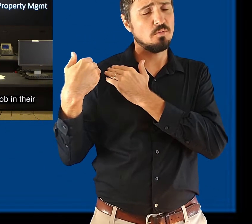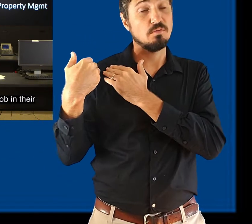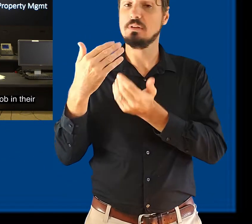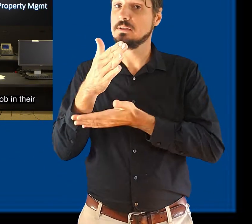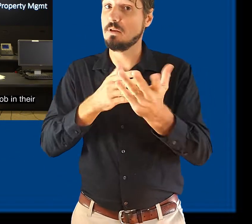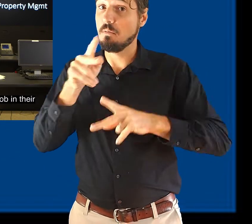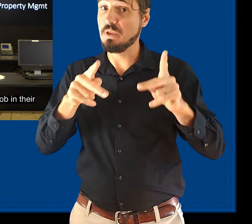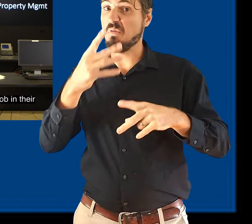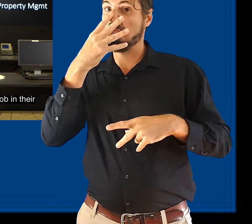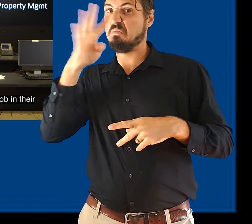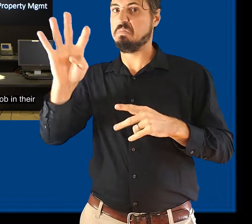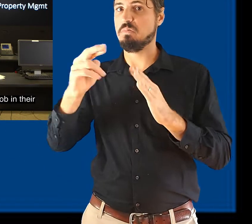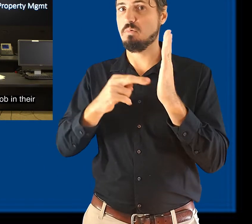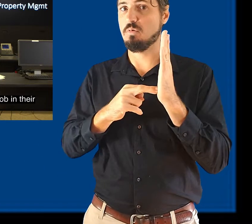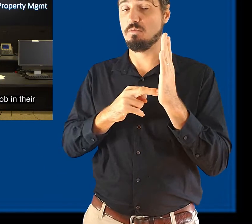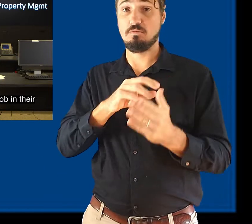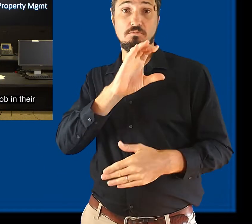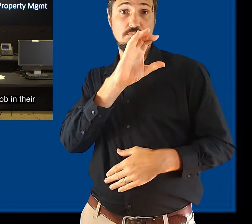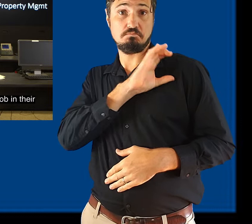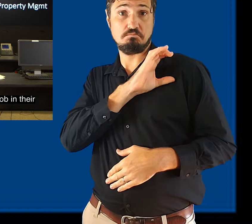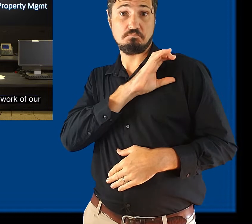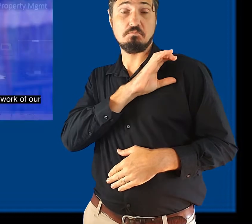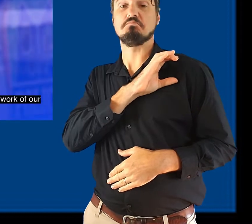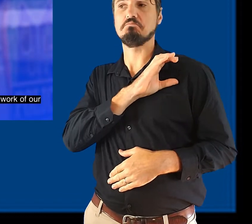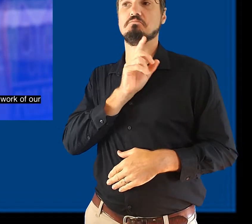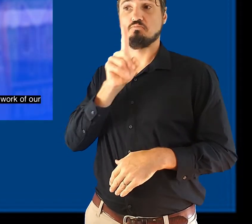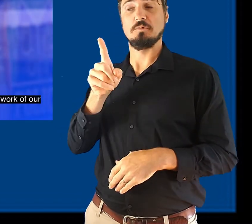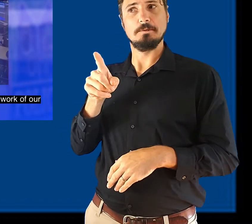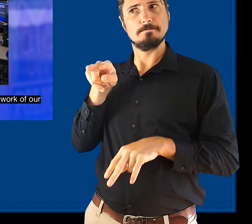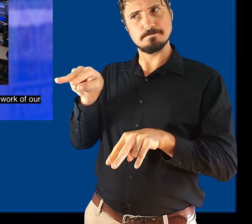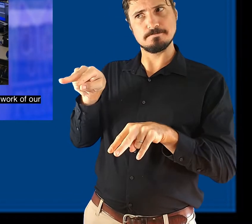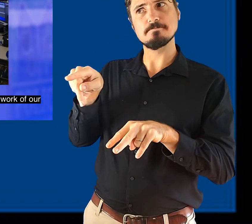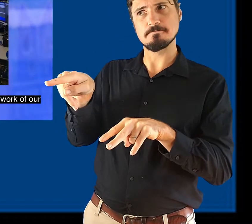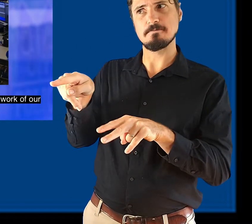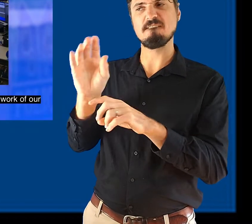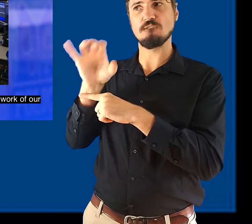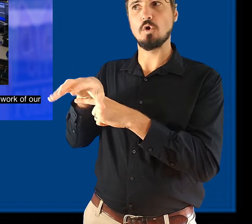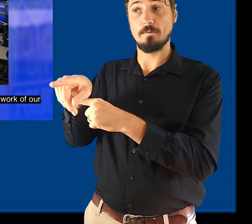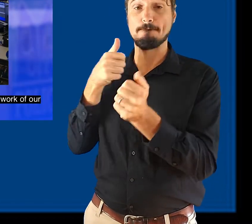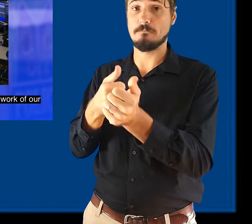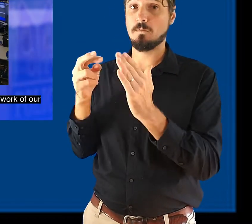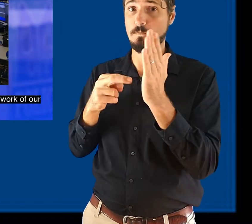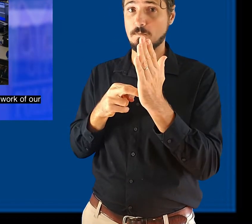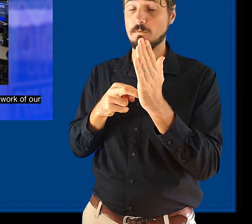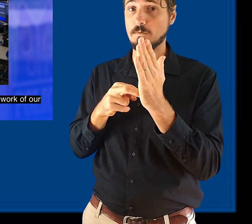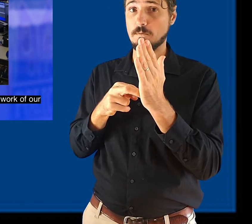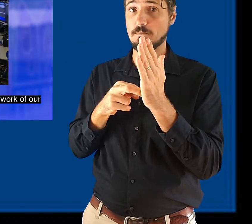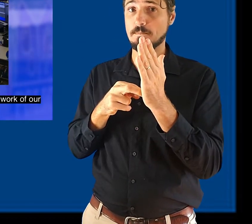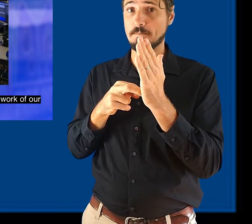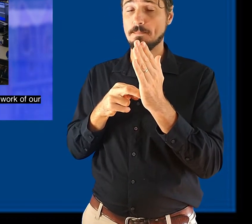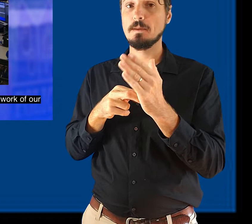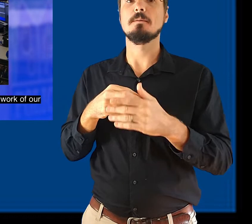And the part of KPD’s enforcement efforts that often goes unnoticed is the hard work of our Emergency Dispatchers who answer all